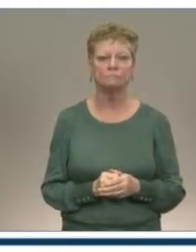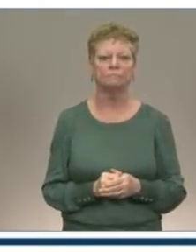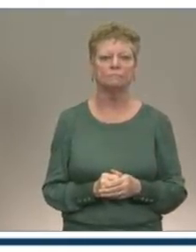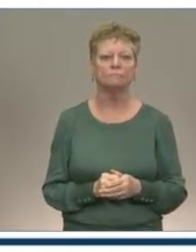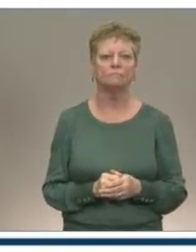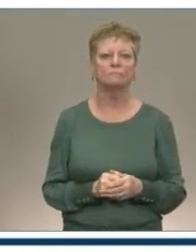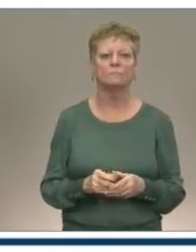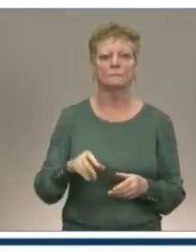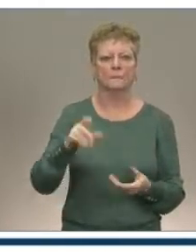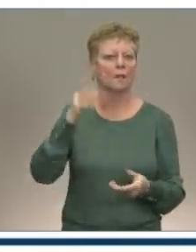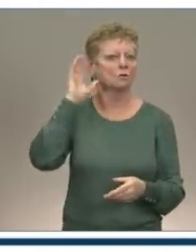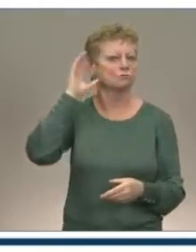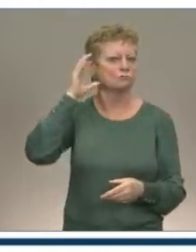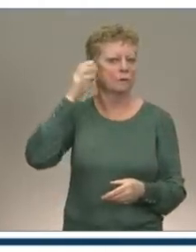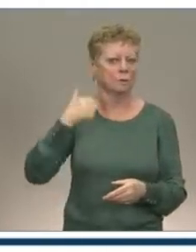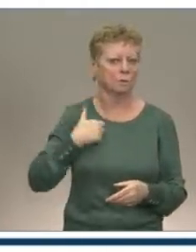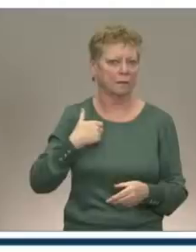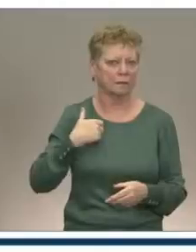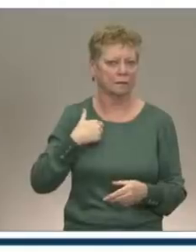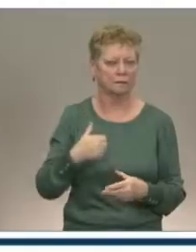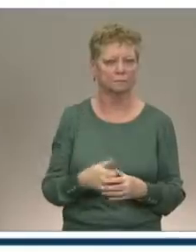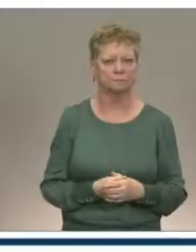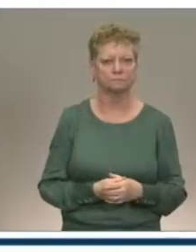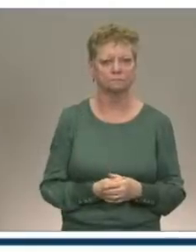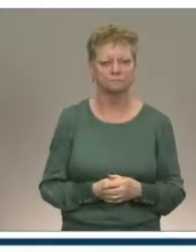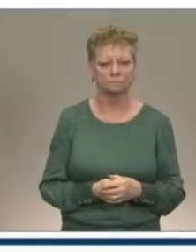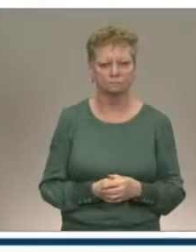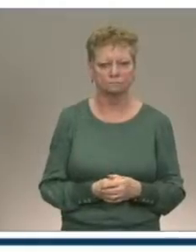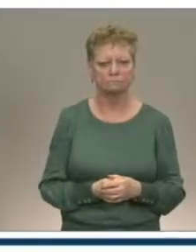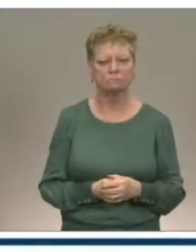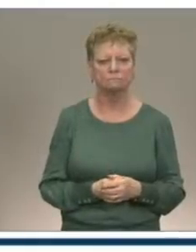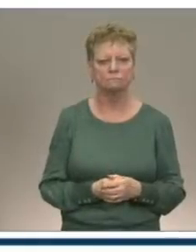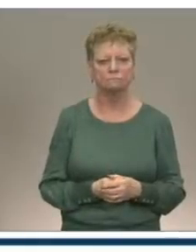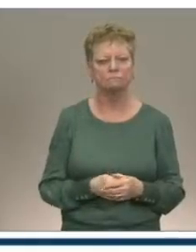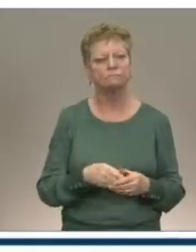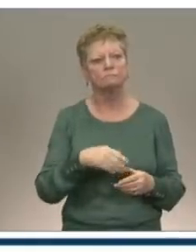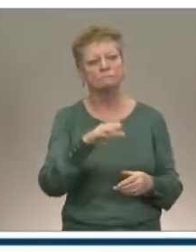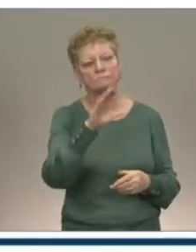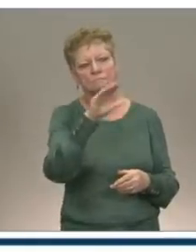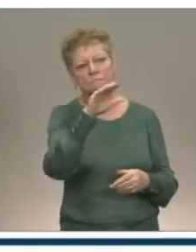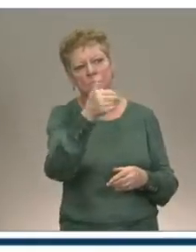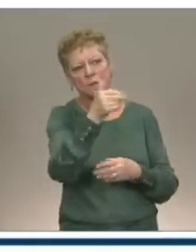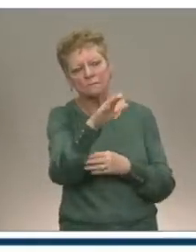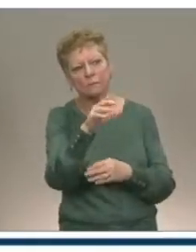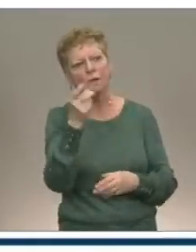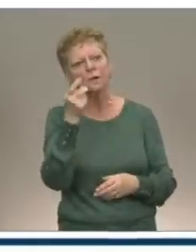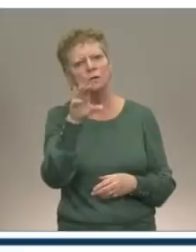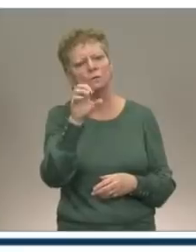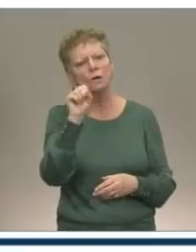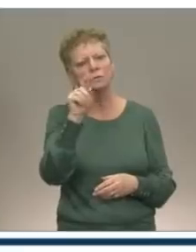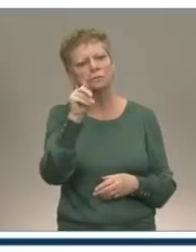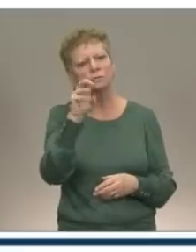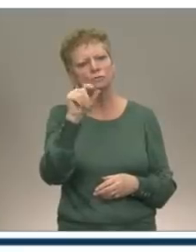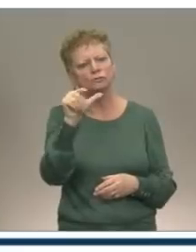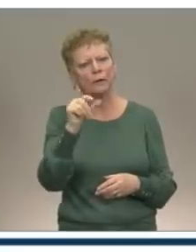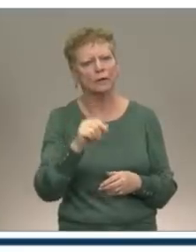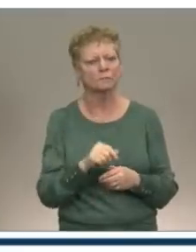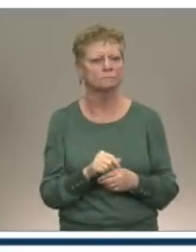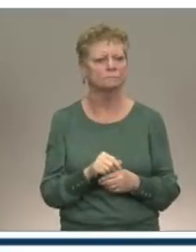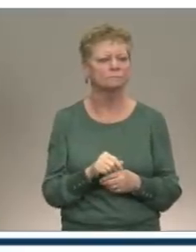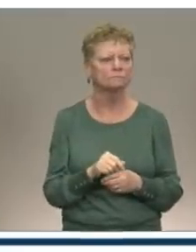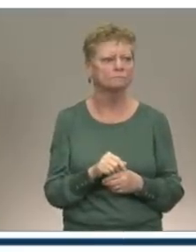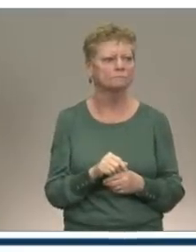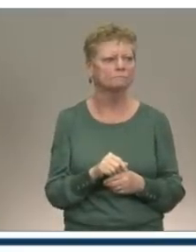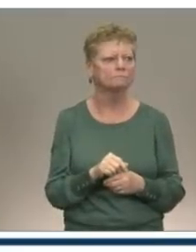with radio canada good afternoon dr strength in the case the situation gets worse what tool